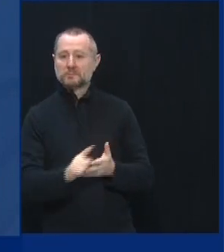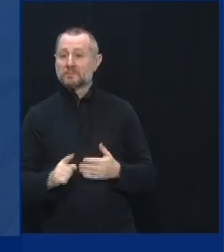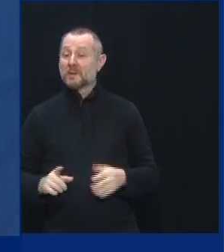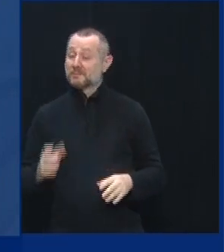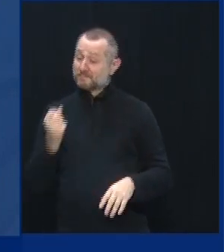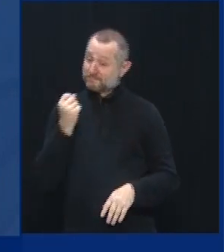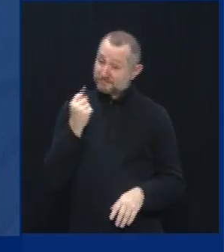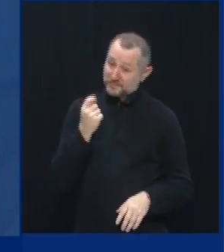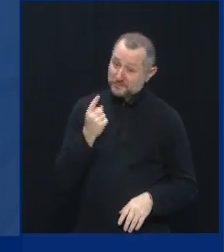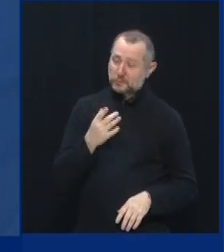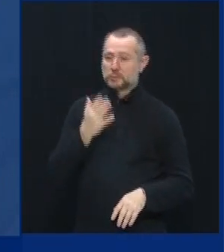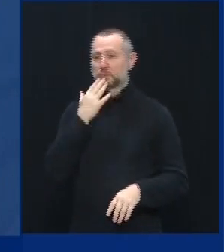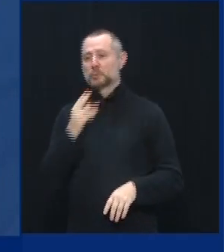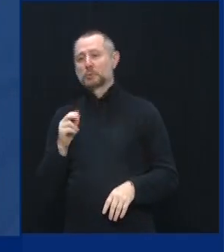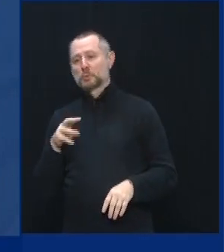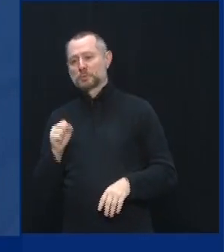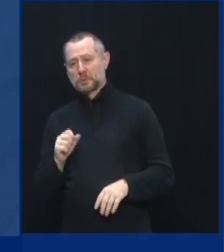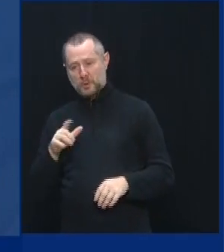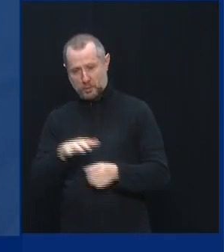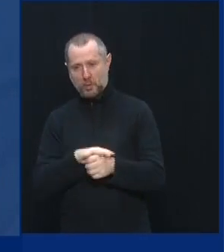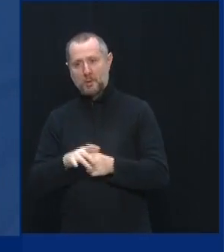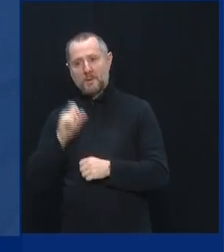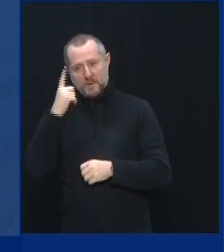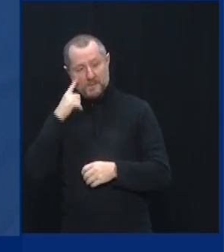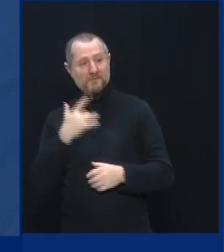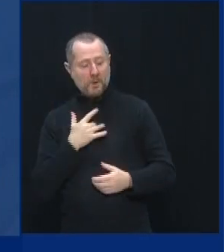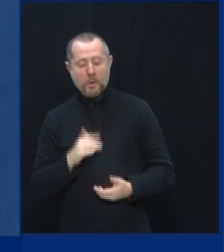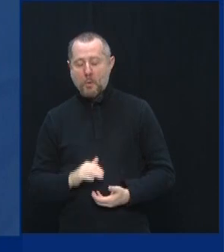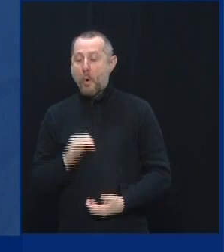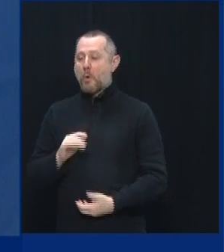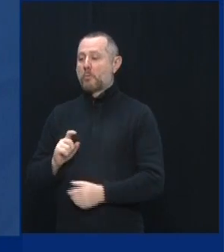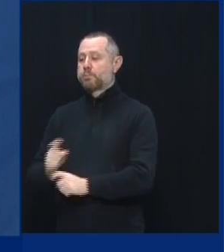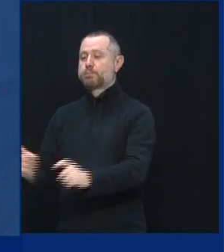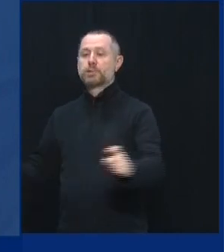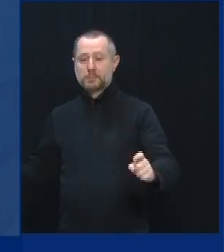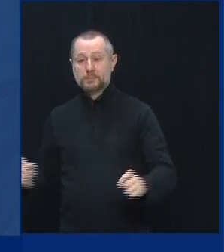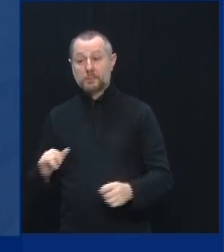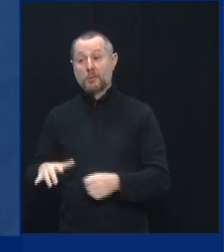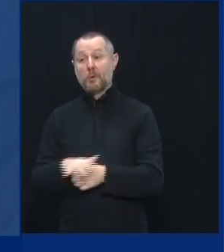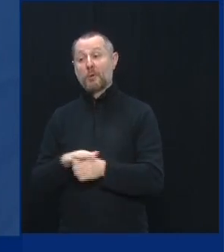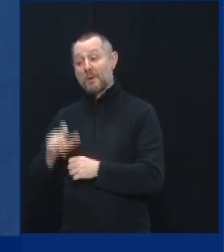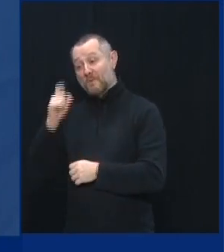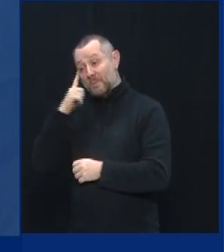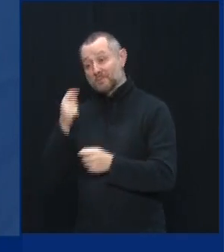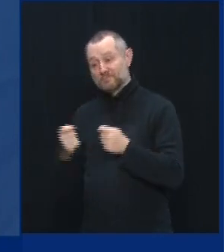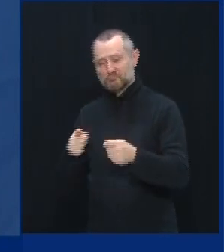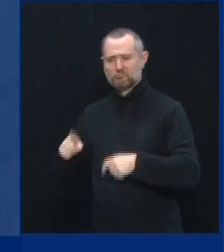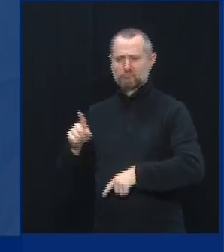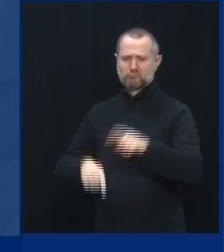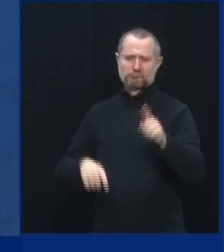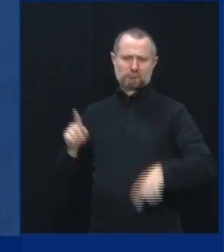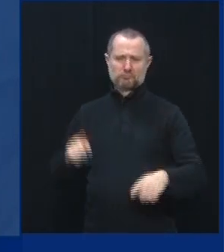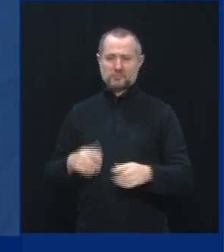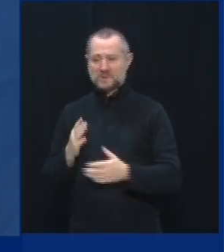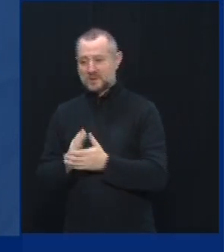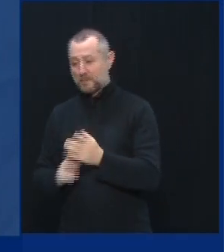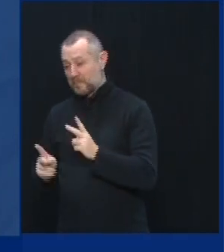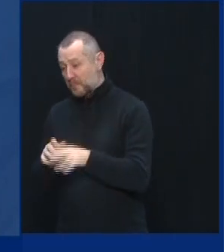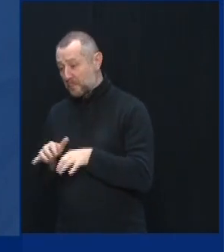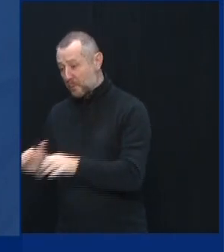NO ONE HAS ENOUGH. THAT'S 7 MILLION WITH 300,000 BUT LOCAL GOVERNMENTS ARE GETTING MORE. LOCAL GOVERNMENTS ACROSS THE